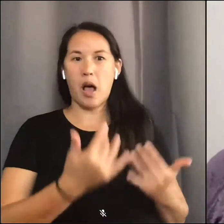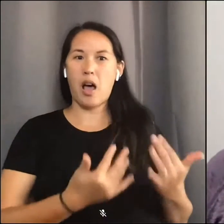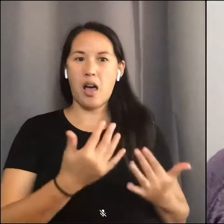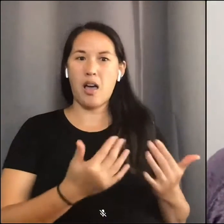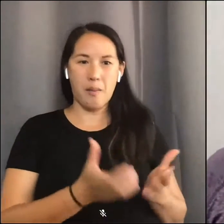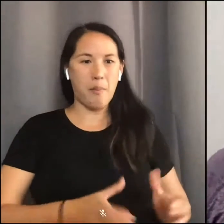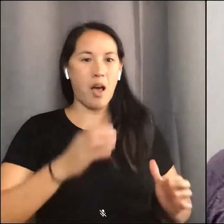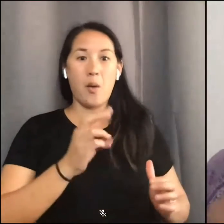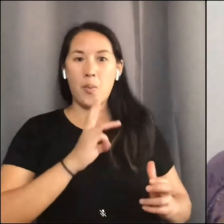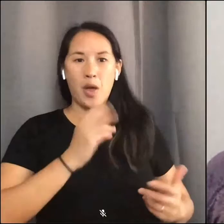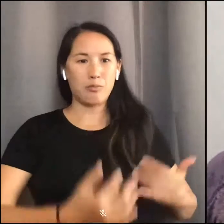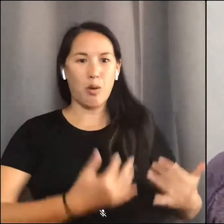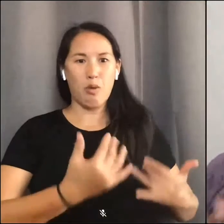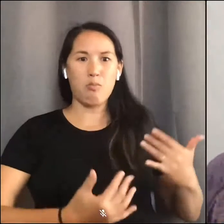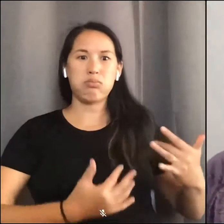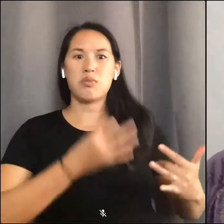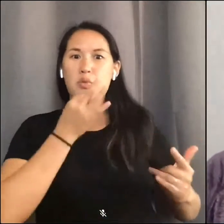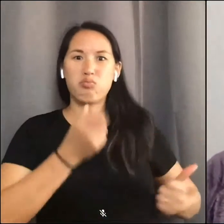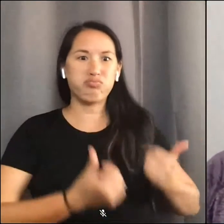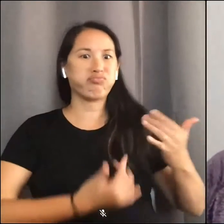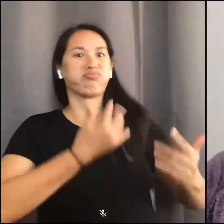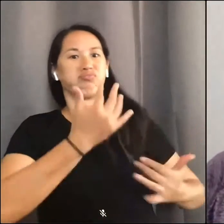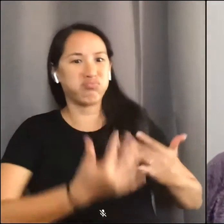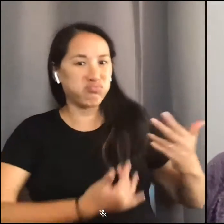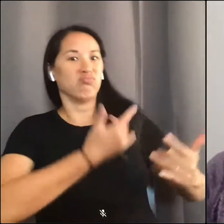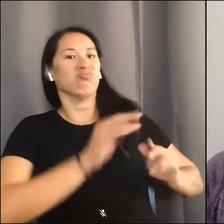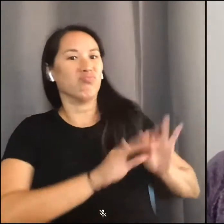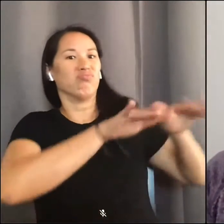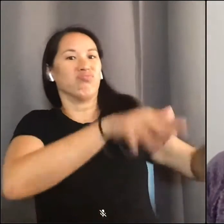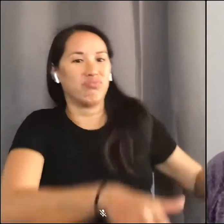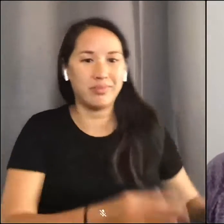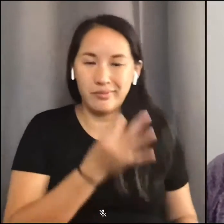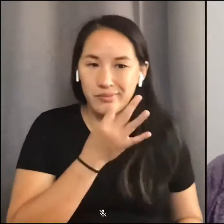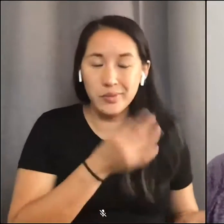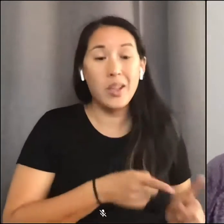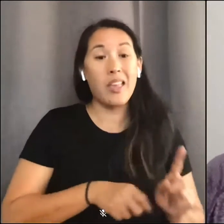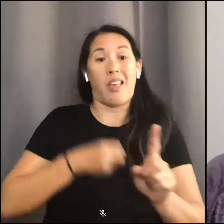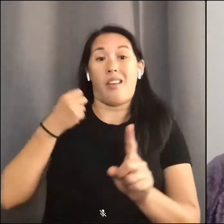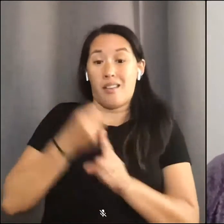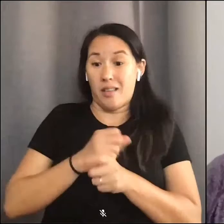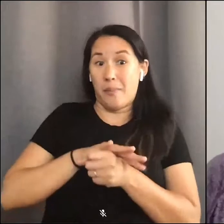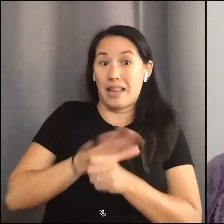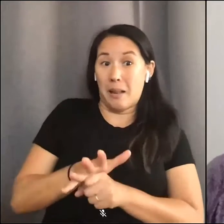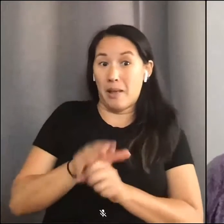it happen if you look at the wave that hit uh the wave of the pandemic started say in korea china